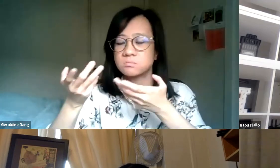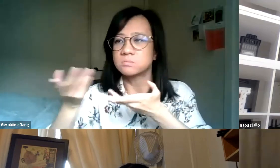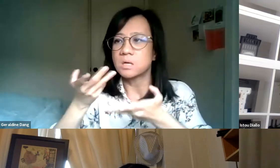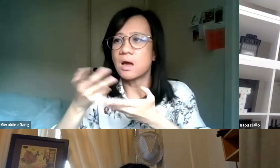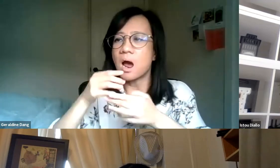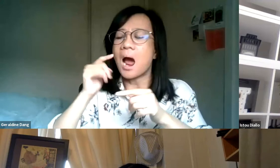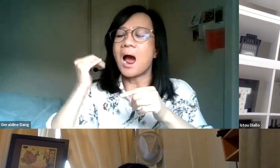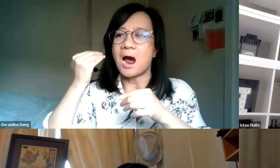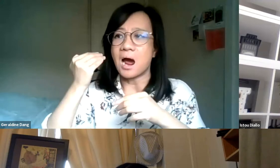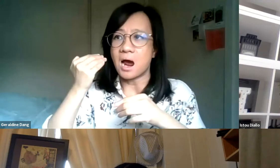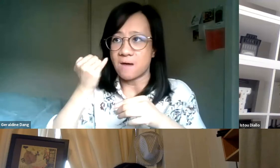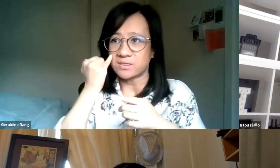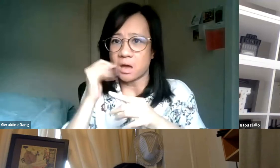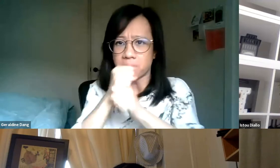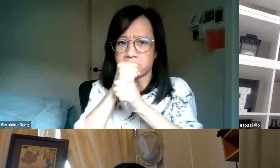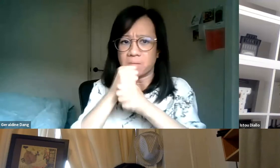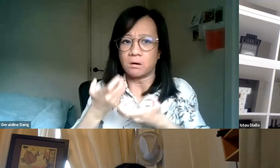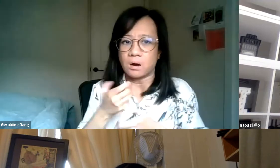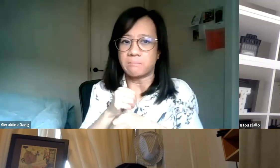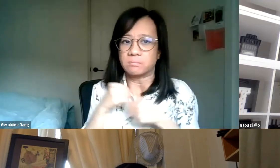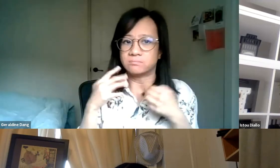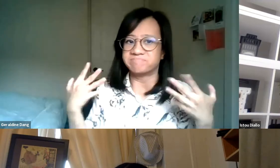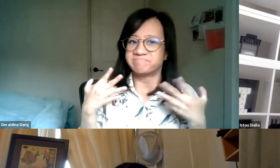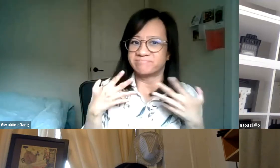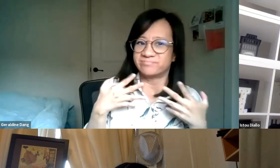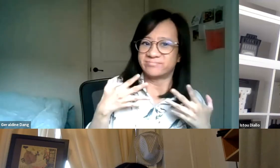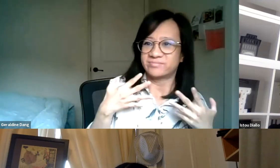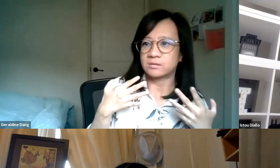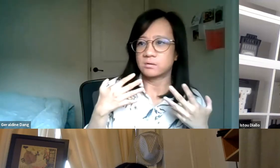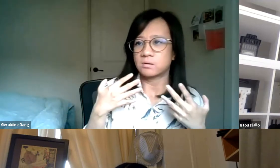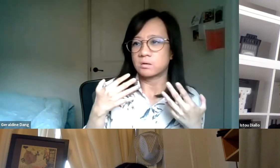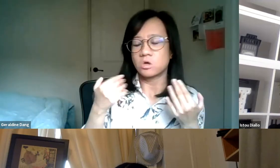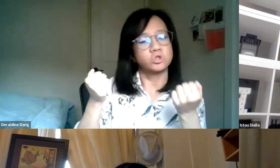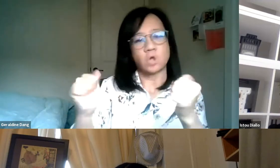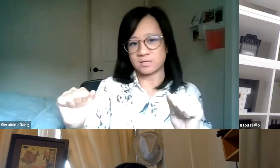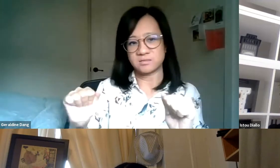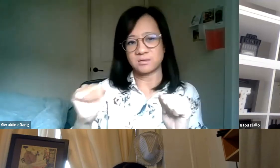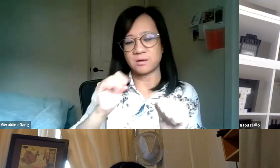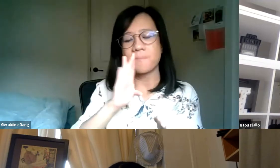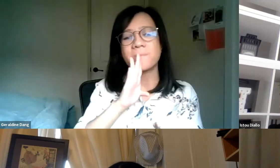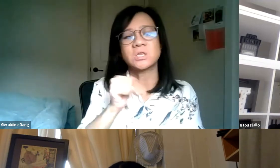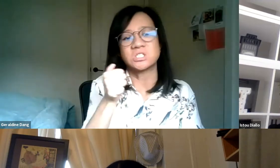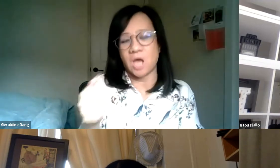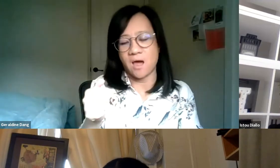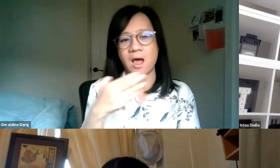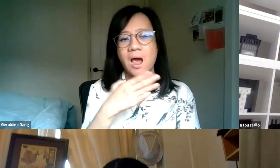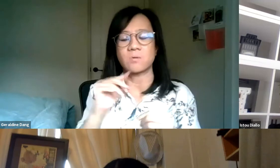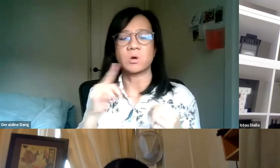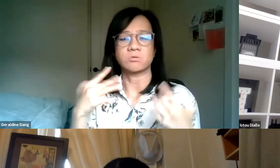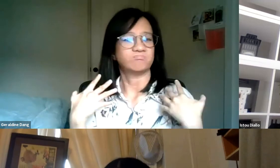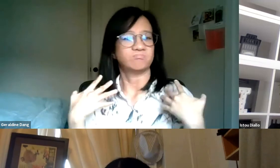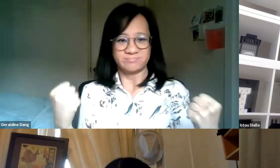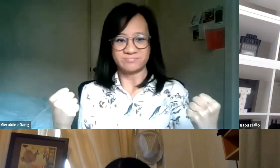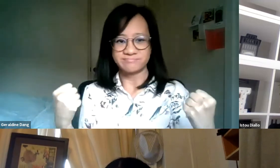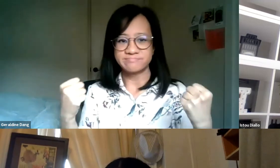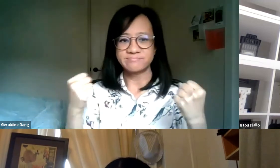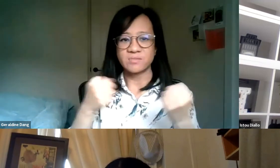that was a concern, so there was some fear in regard to that, but I thought, I just need